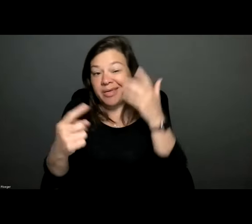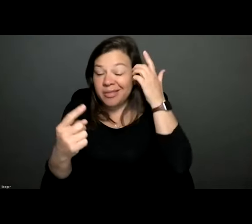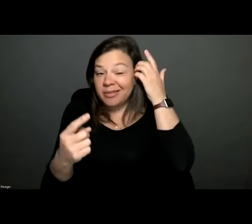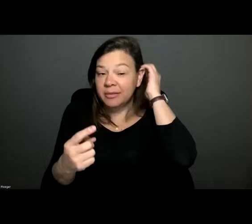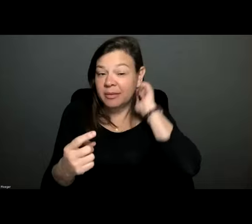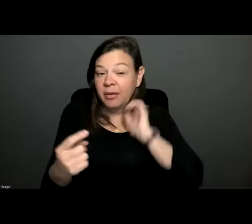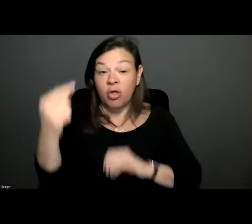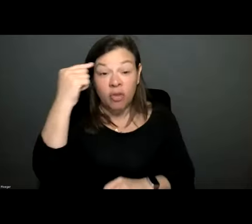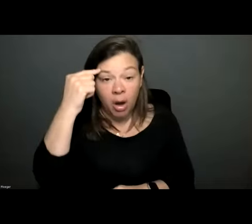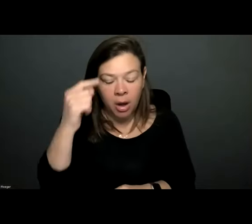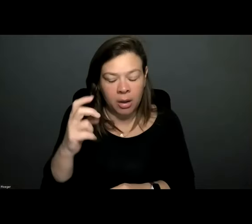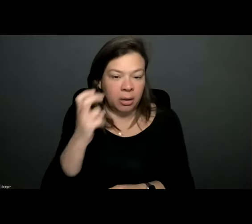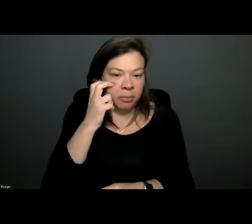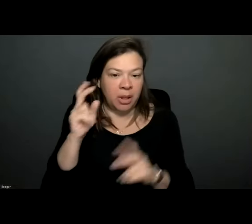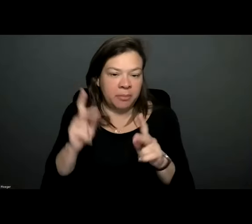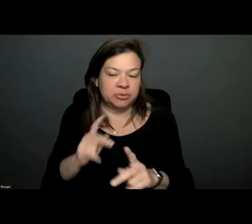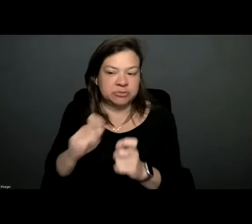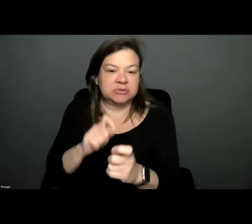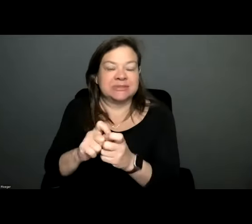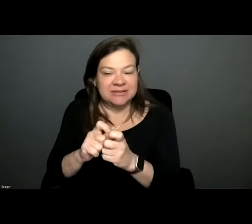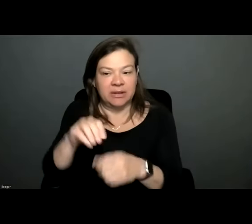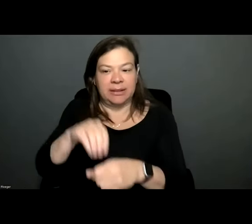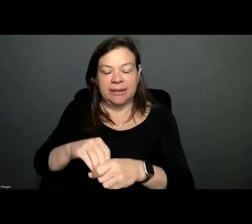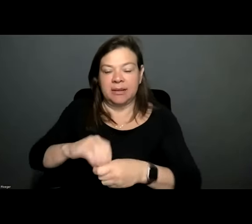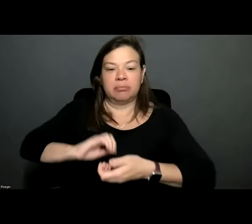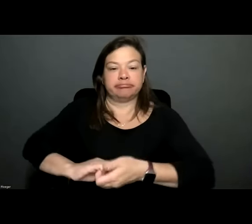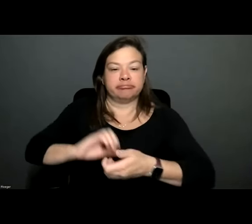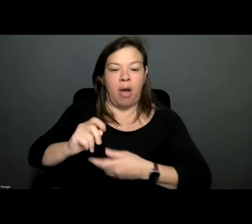a blind person specifically in the opera field couldn't do